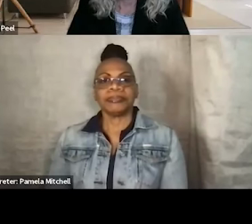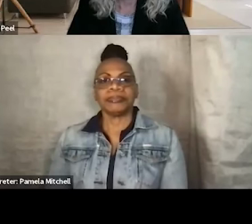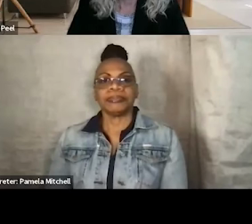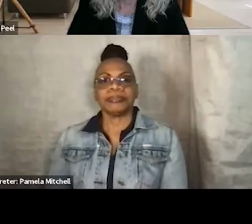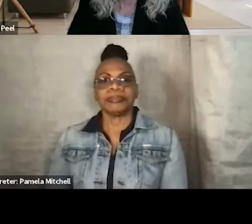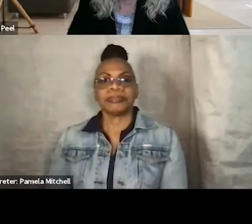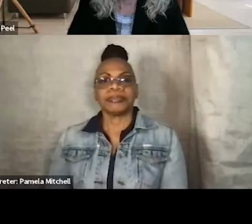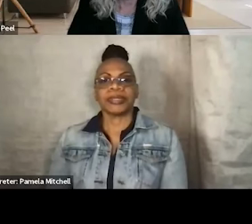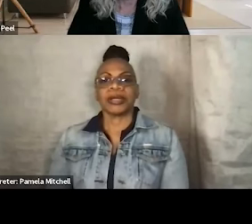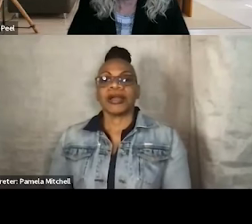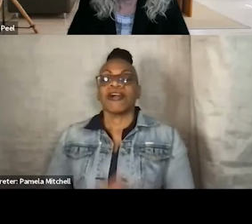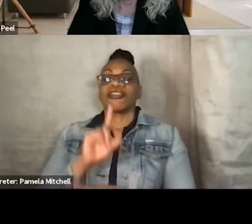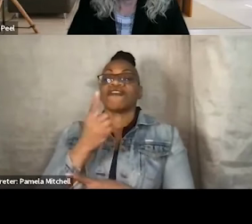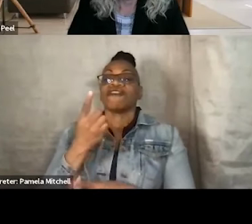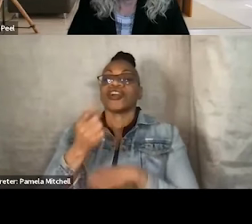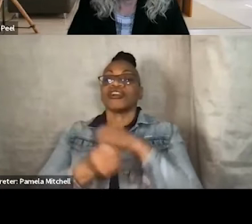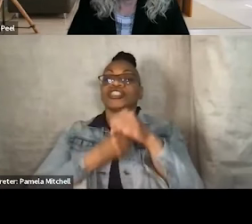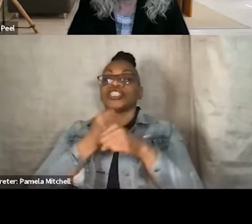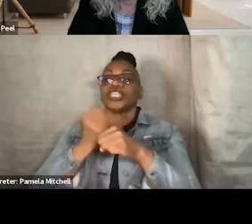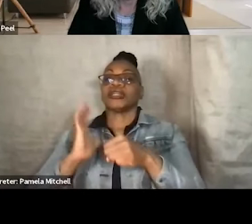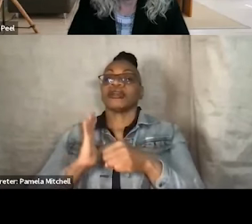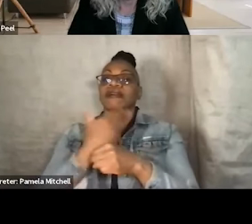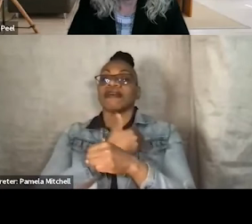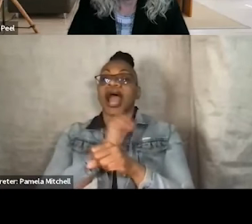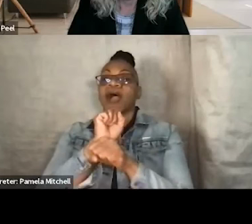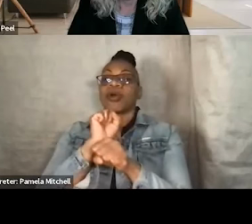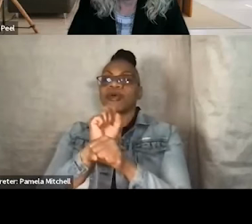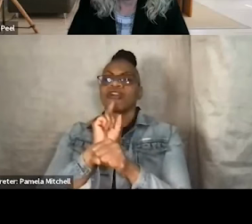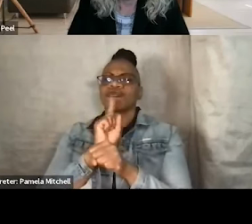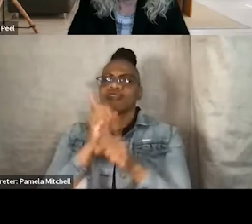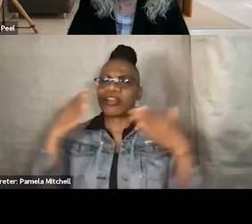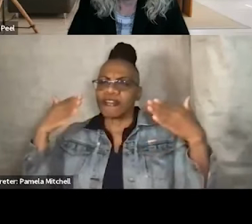So, in the first year of our work, we've really been focused on building the infrastructure